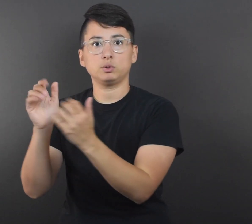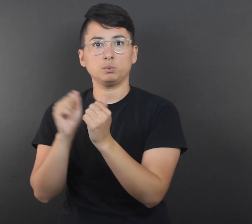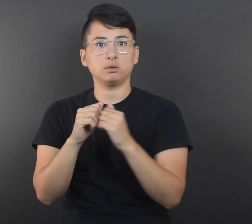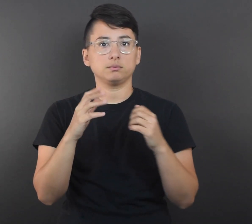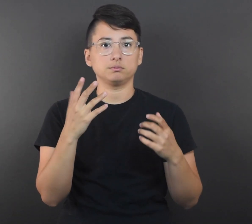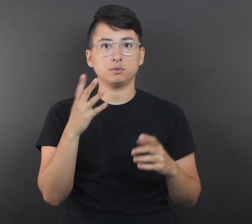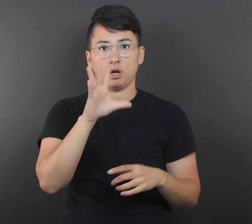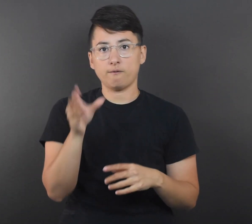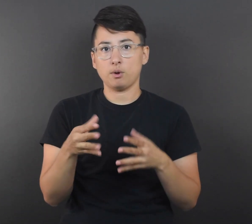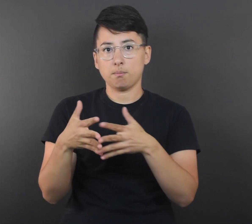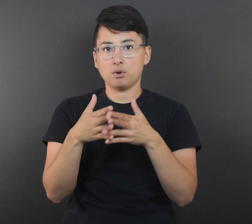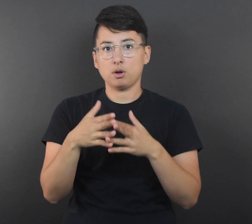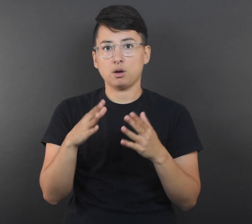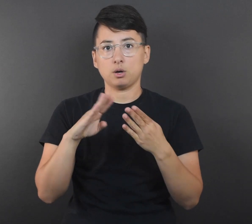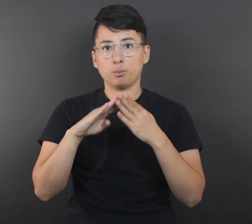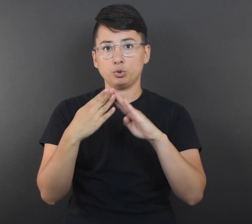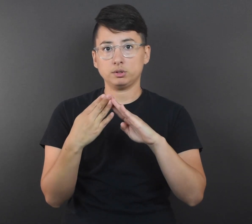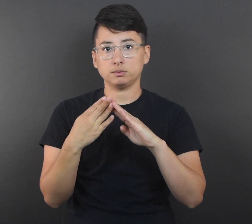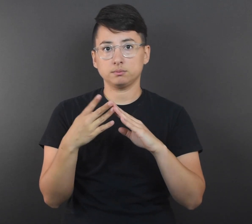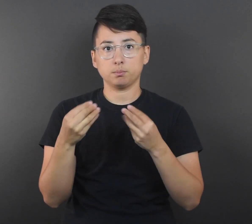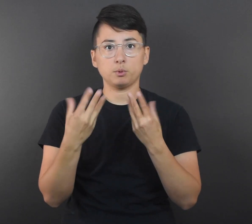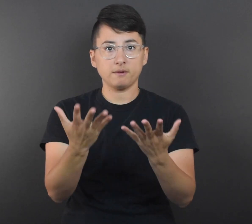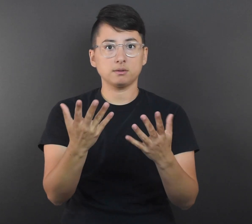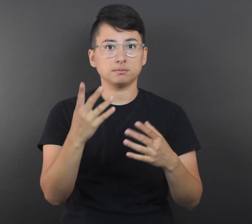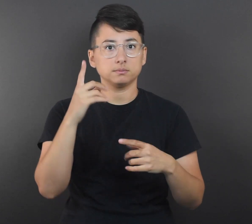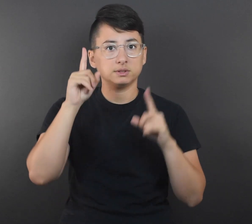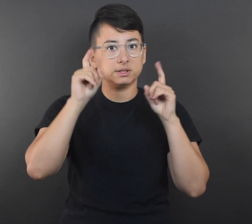These events had a broad reach in the African American community,